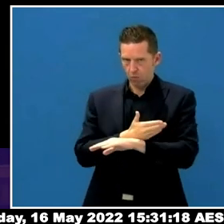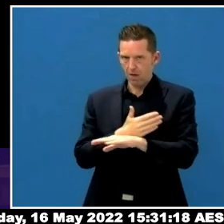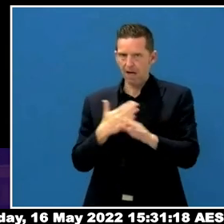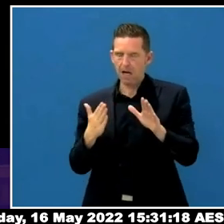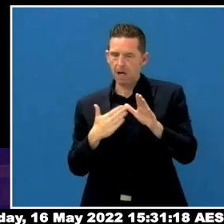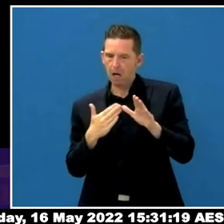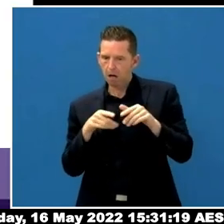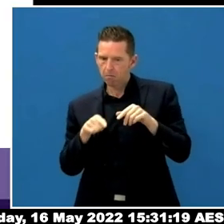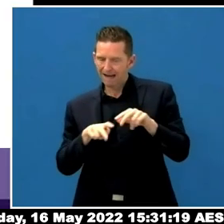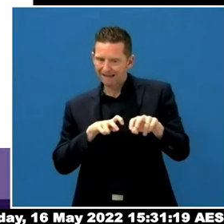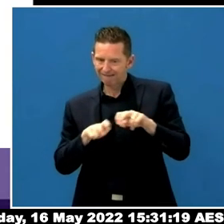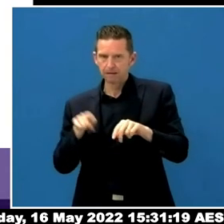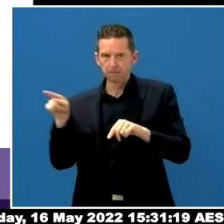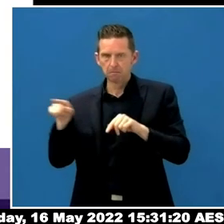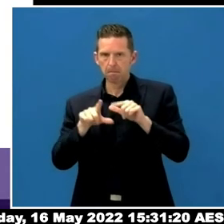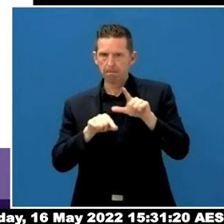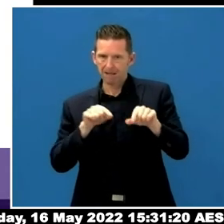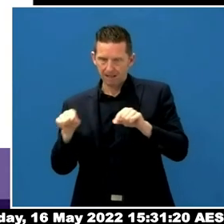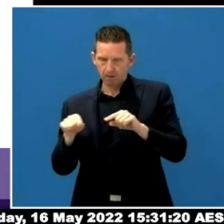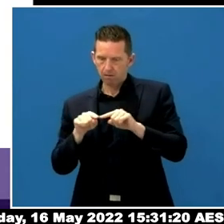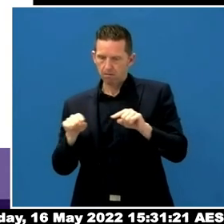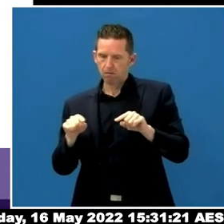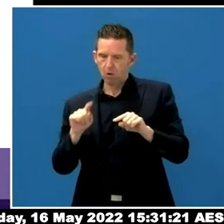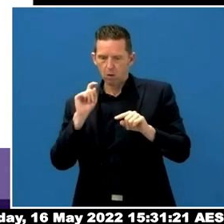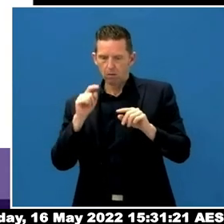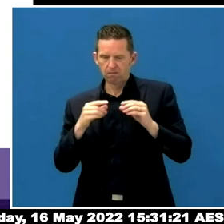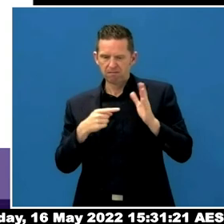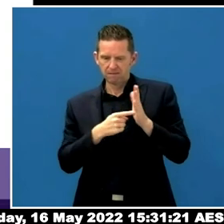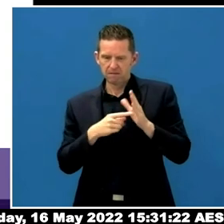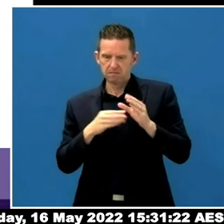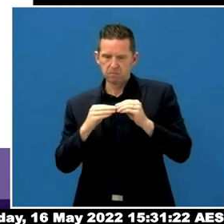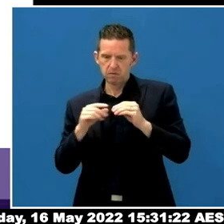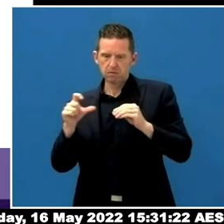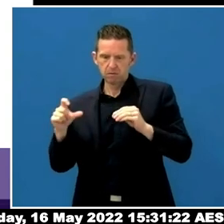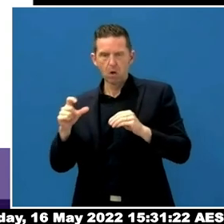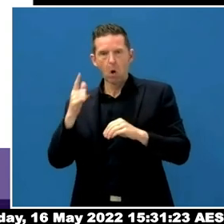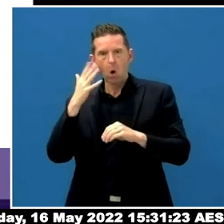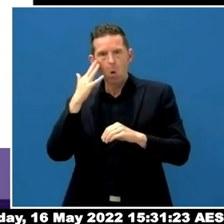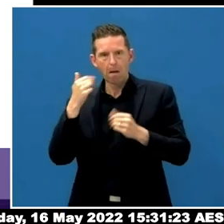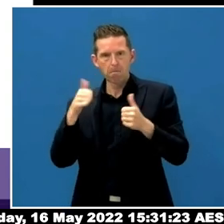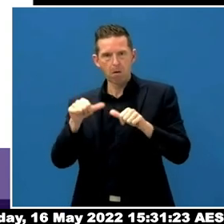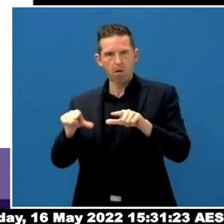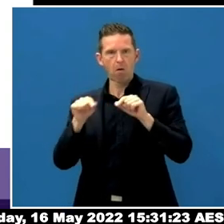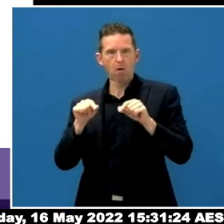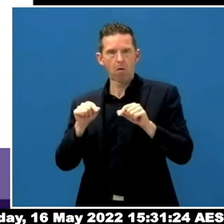finally: "To be confirmed once programs have been chosen." Do you recall him being charged a daily contribution fee?